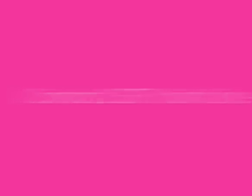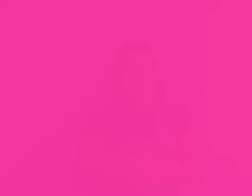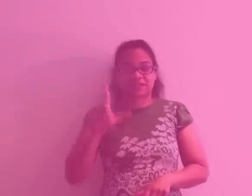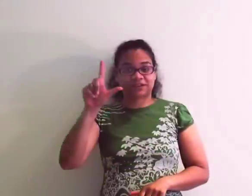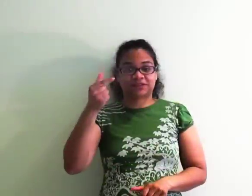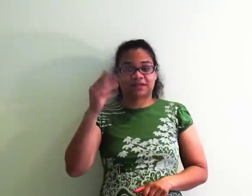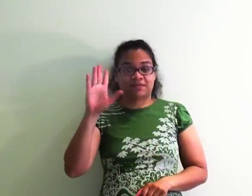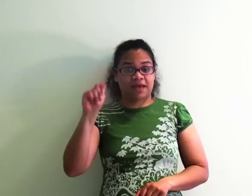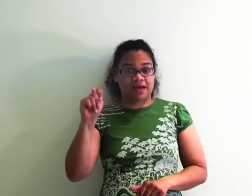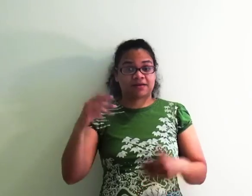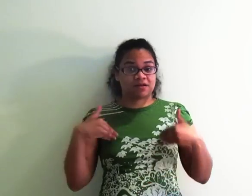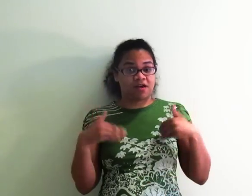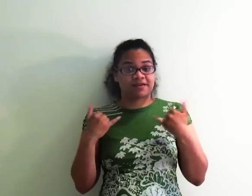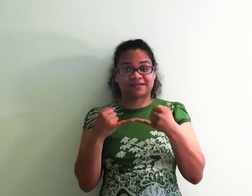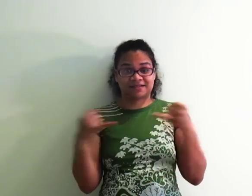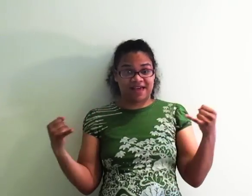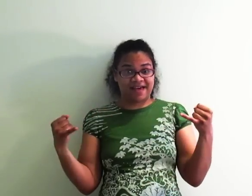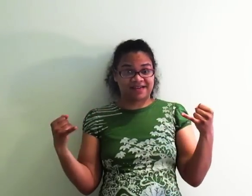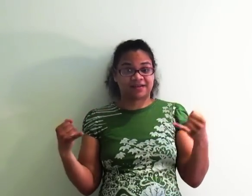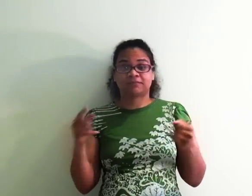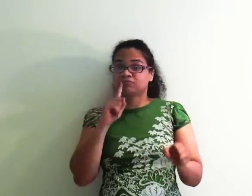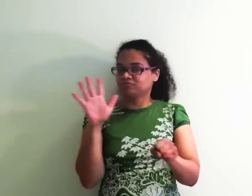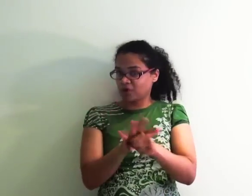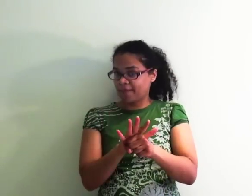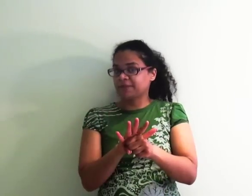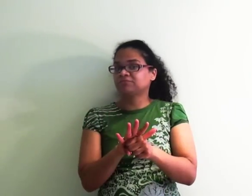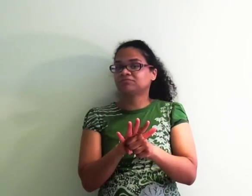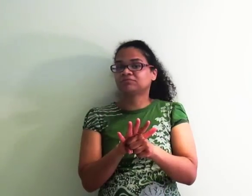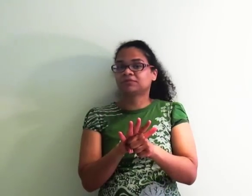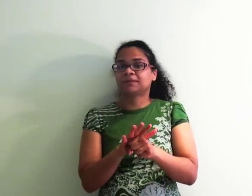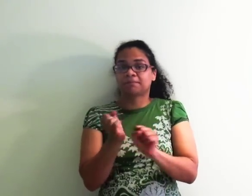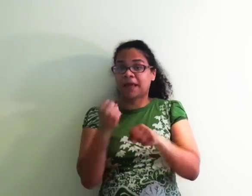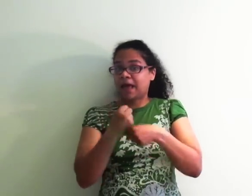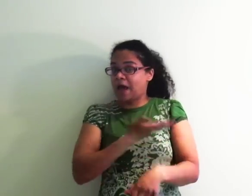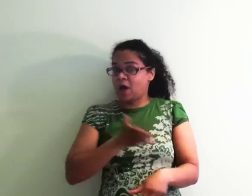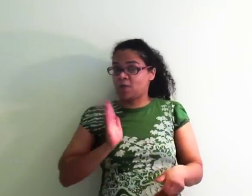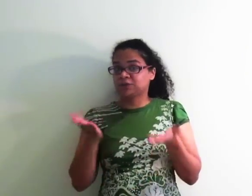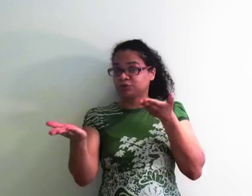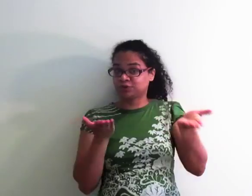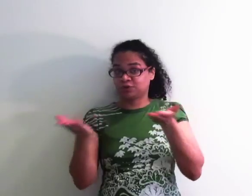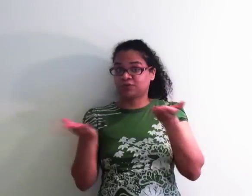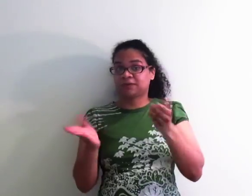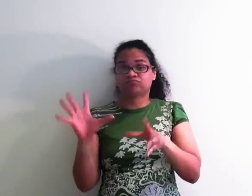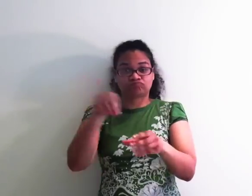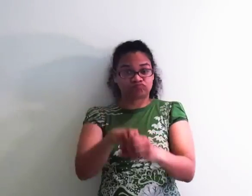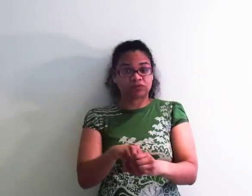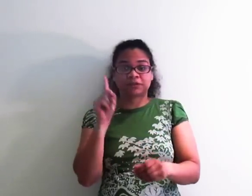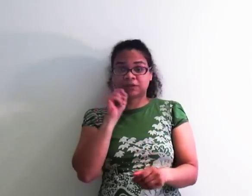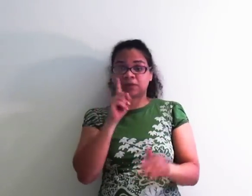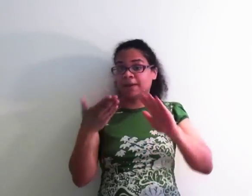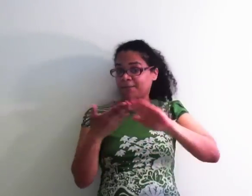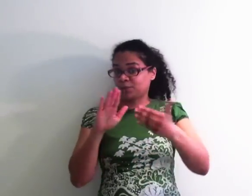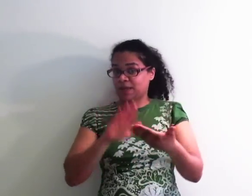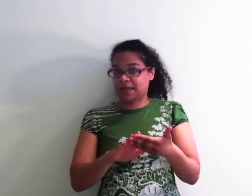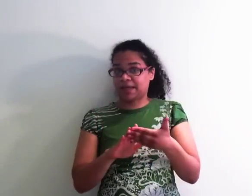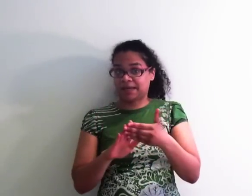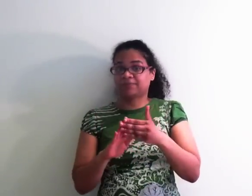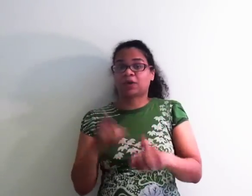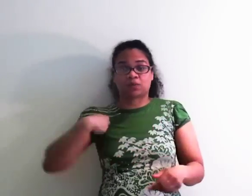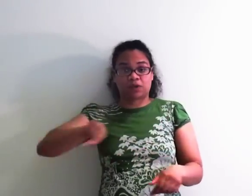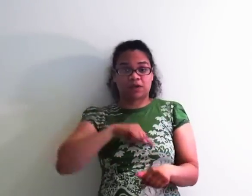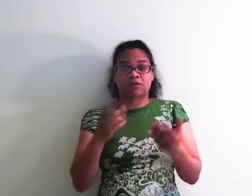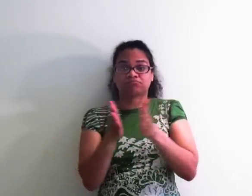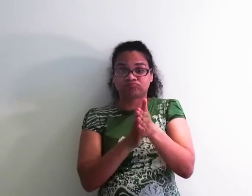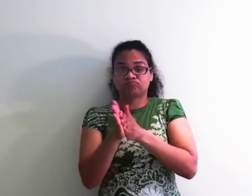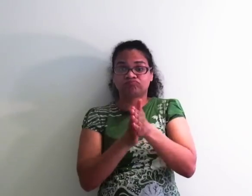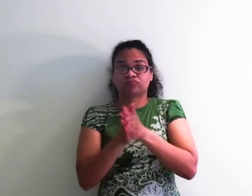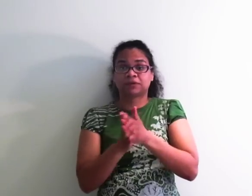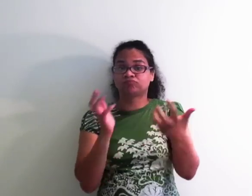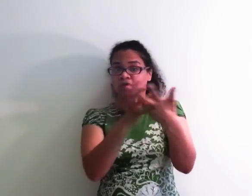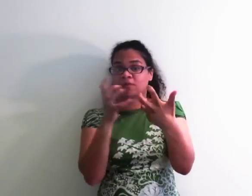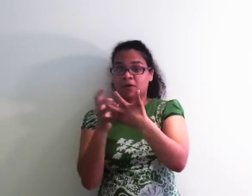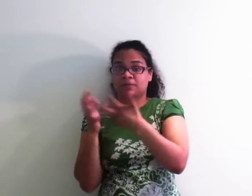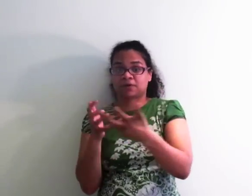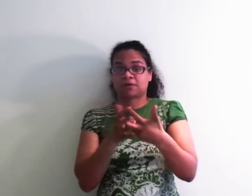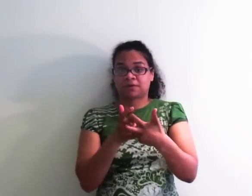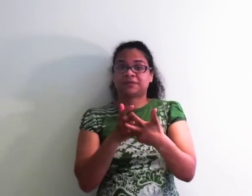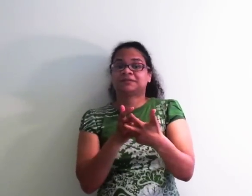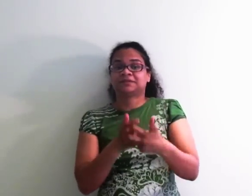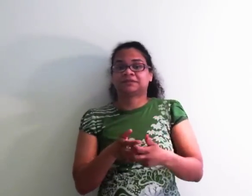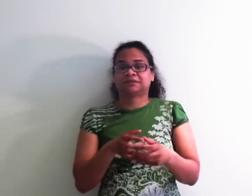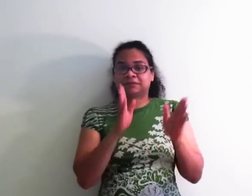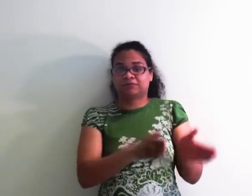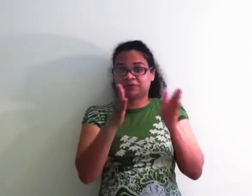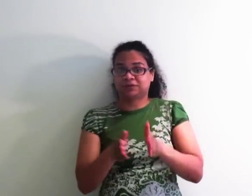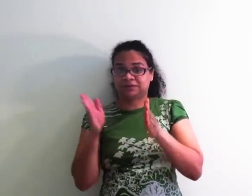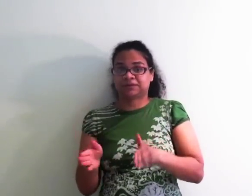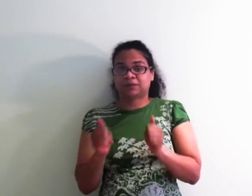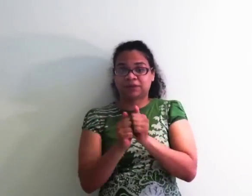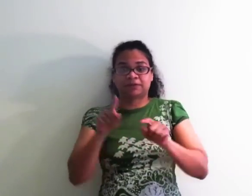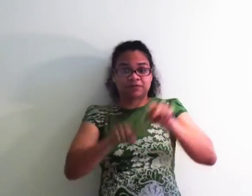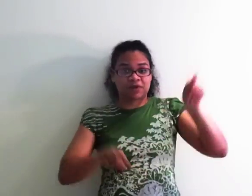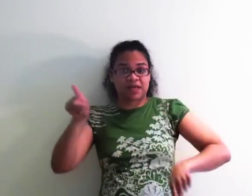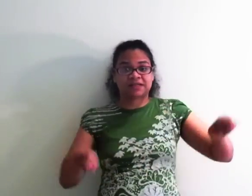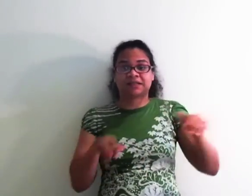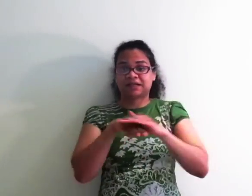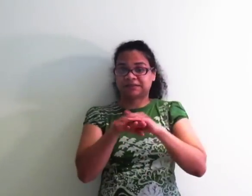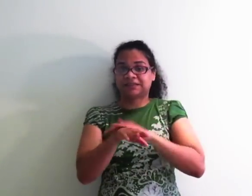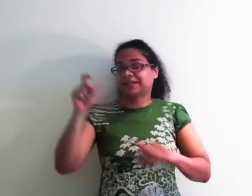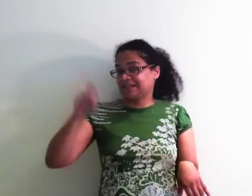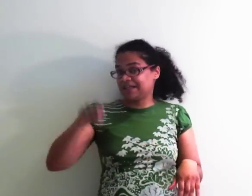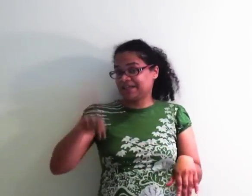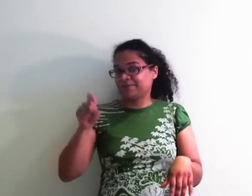LGBT Youth Line is committed to making our services inclusive to the deaf* communities. We strive to accommodate individuals who have varying access needs.